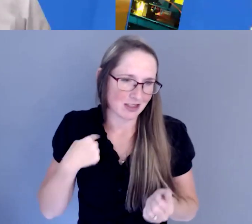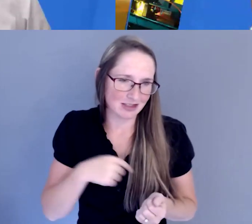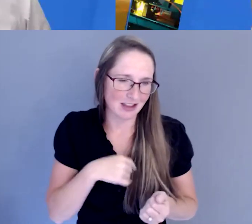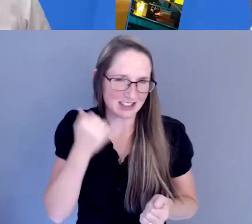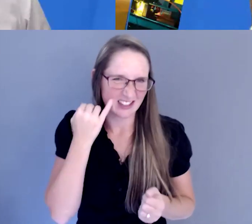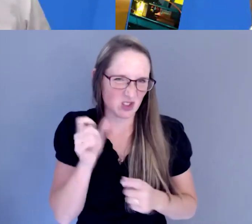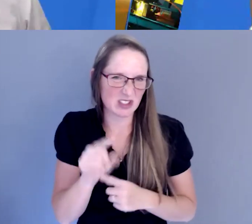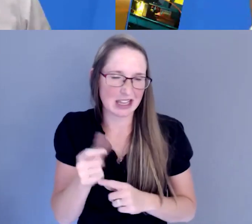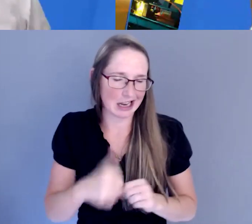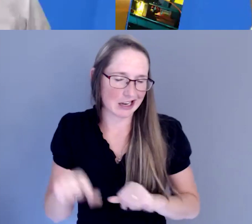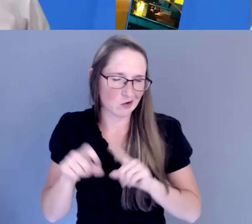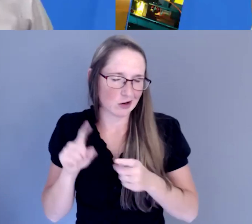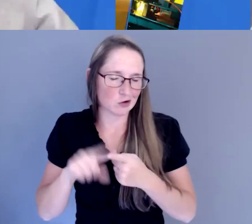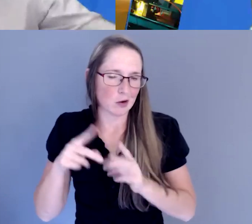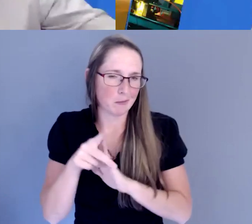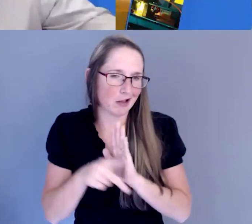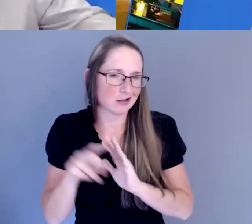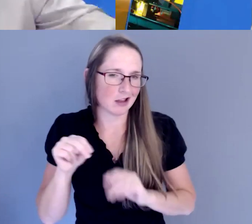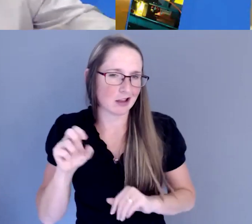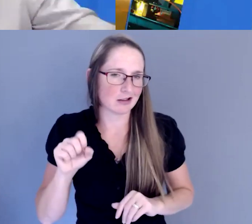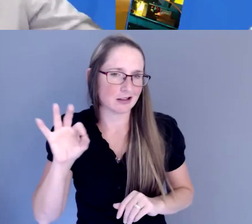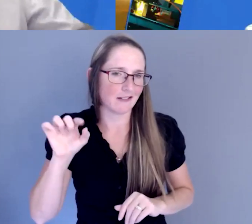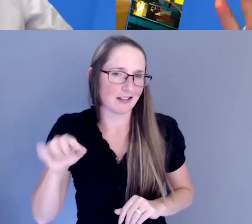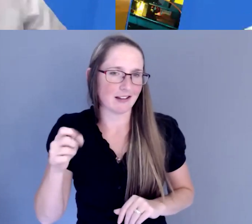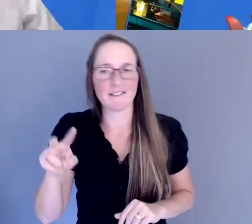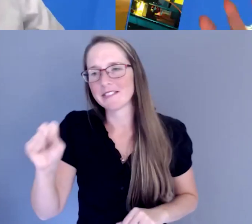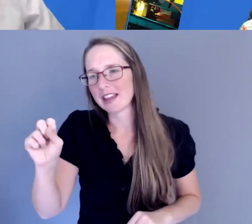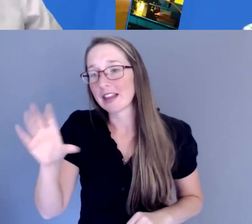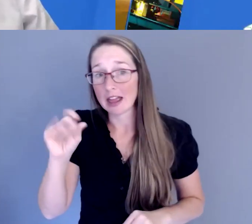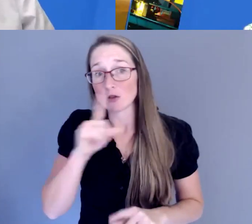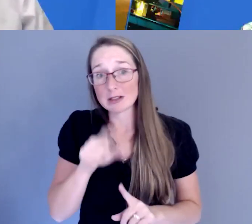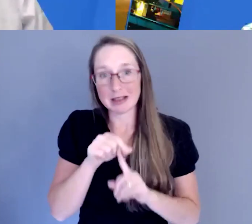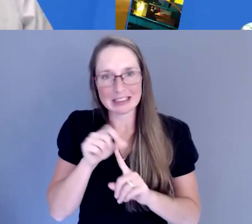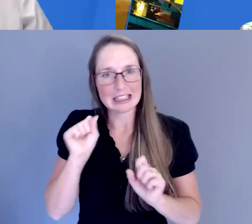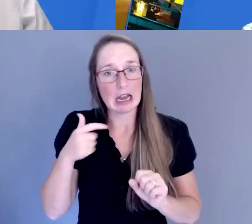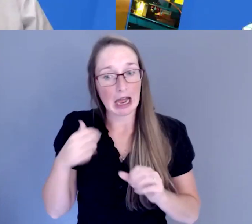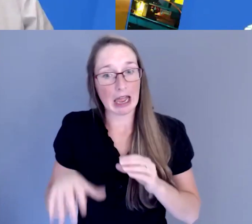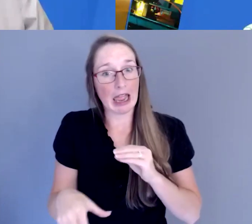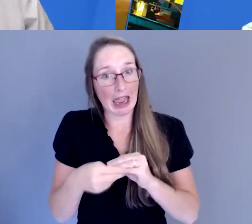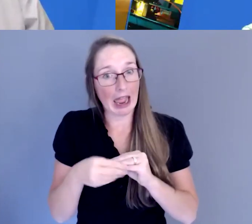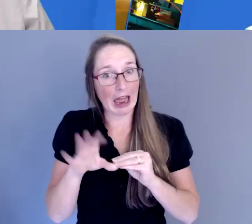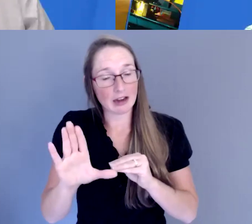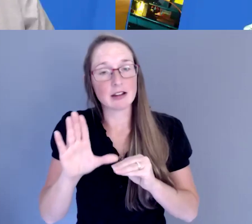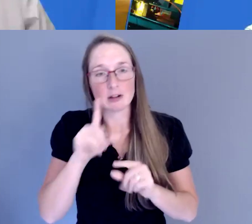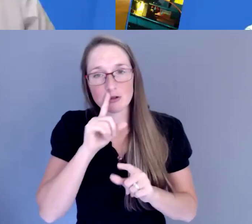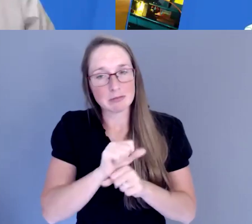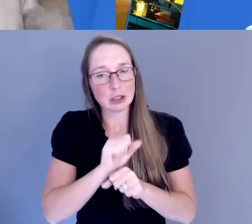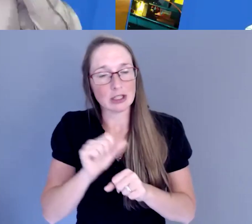any questions to policy@nsf.gov. Jean Feldman: Can I just add that, especially after a big session